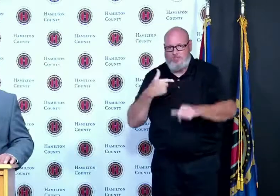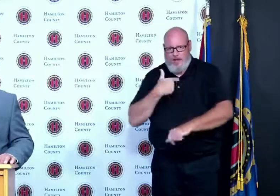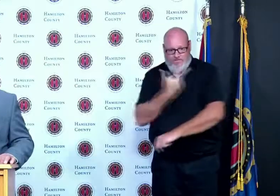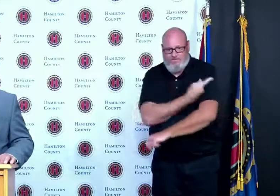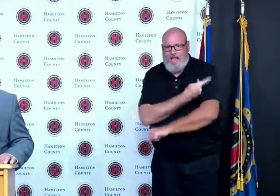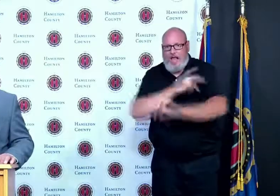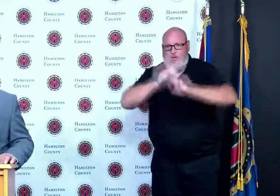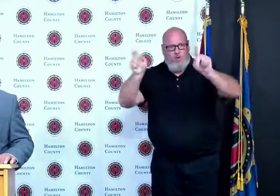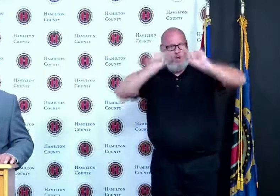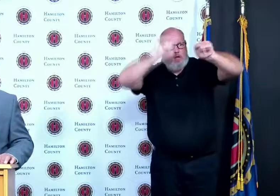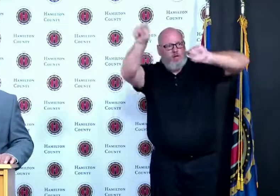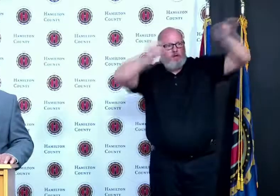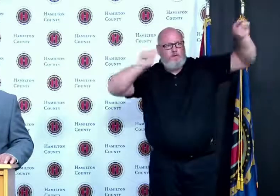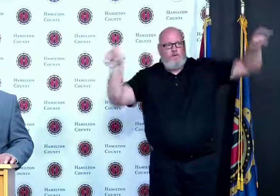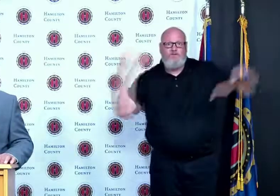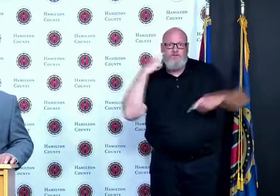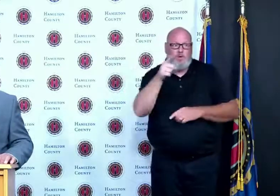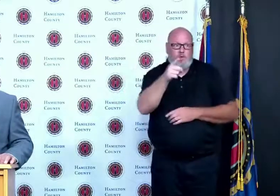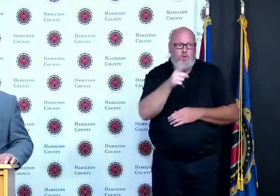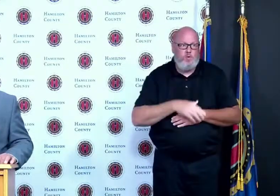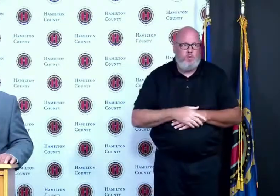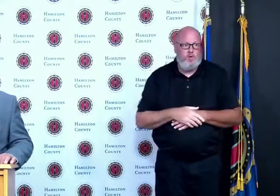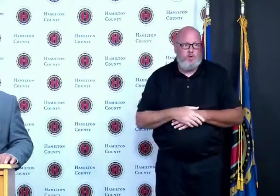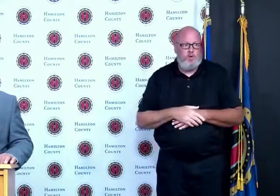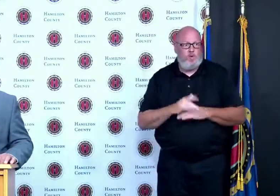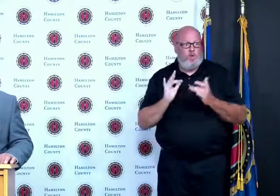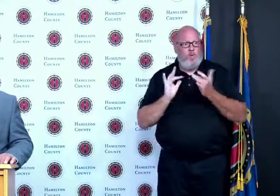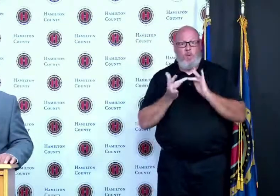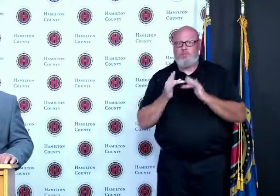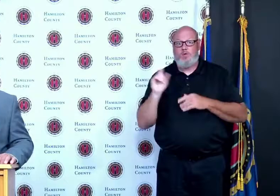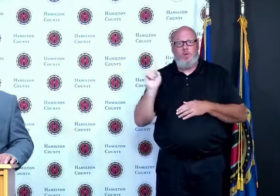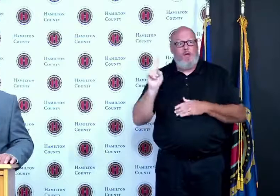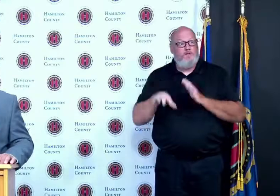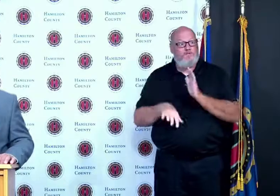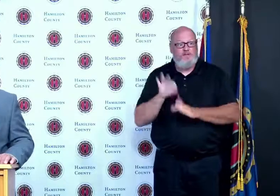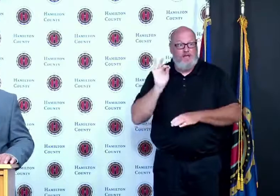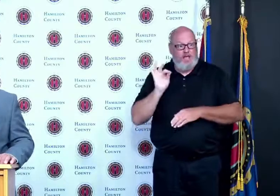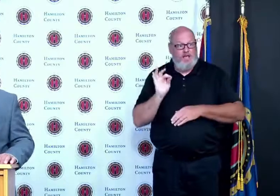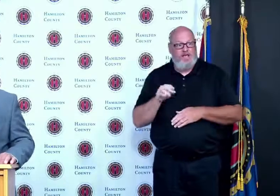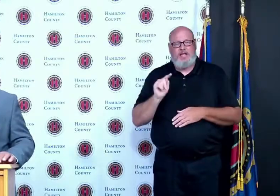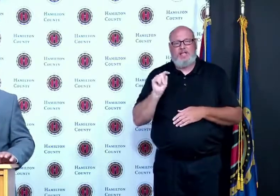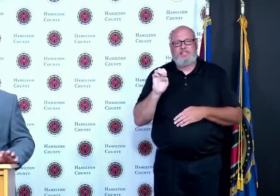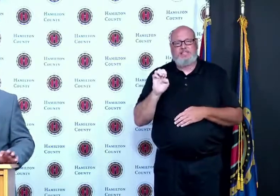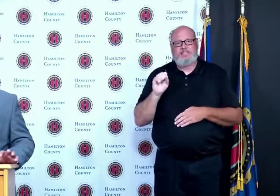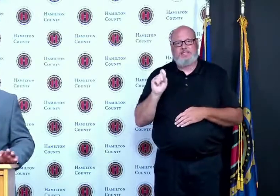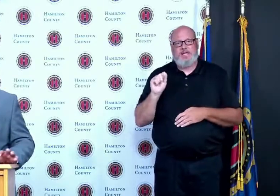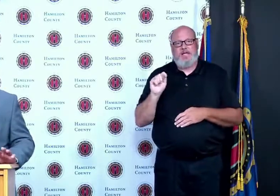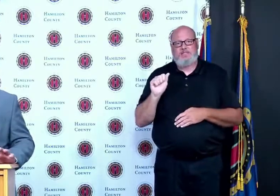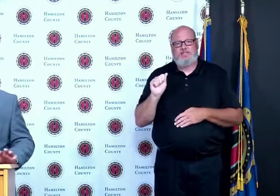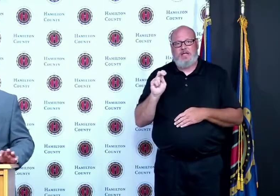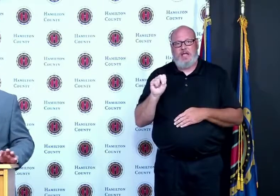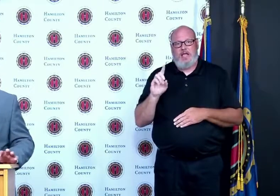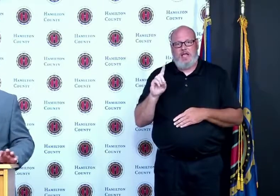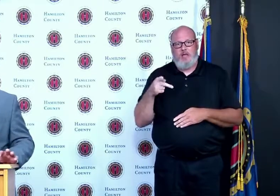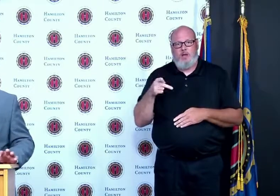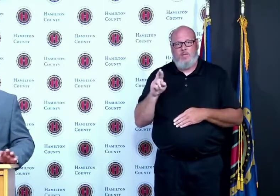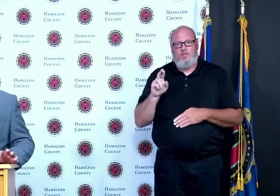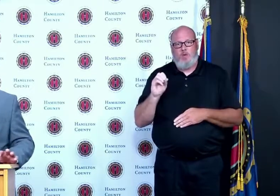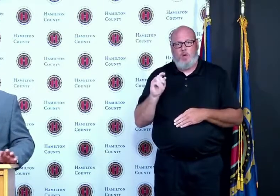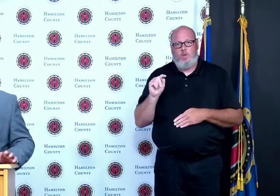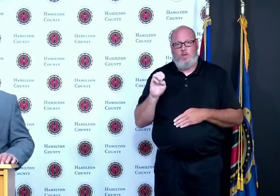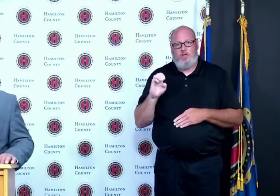visit TestAndProtectCincy.com those locations are mapped and are easy to find many of them are